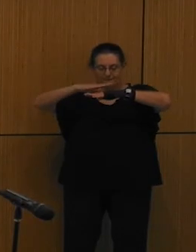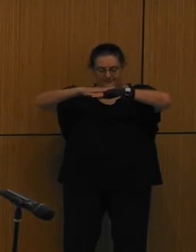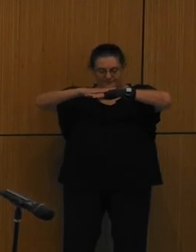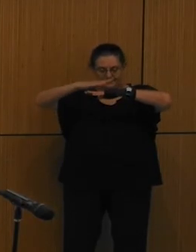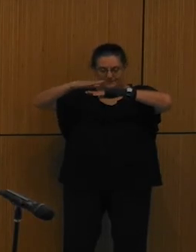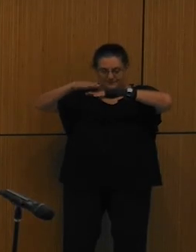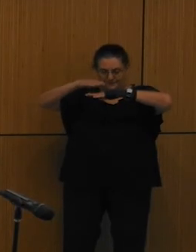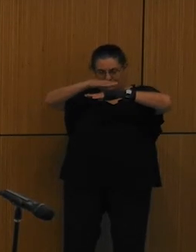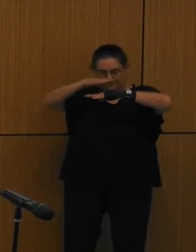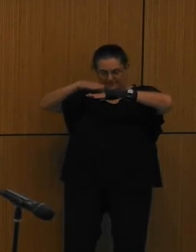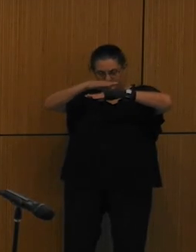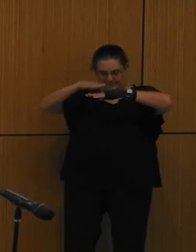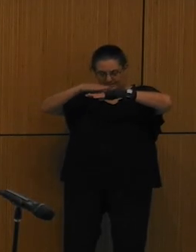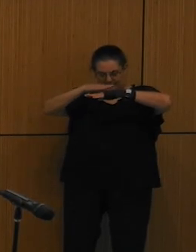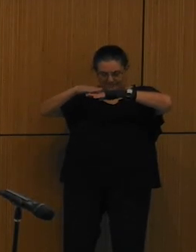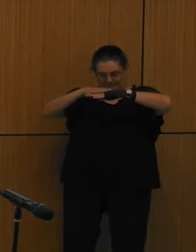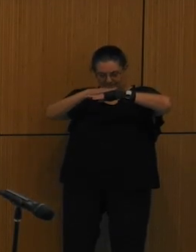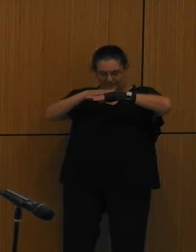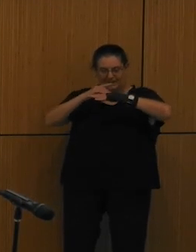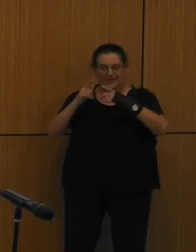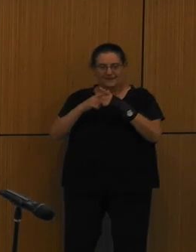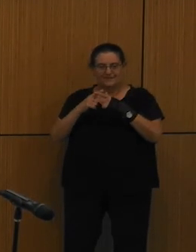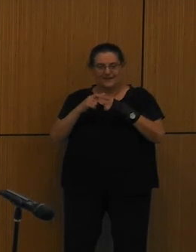then lets us grind it down until it's maybe,